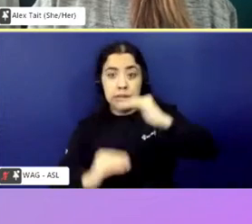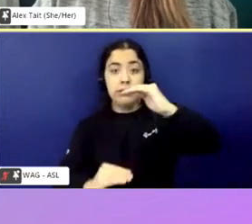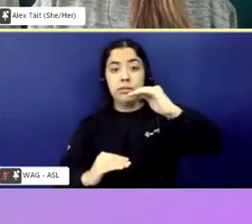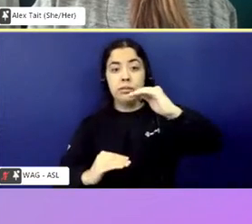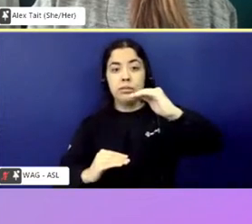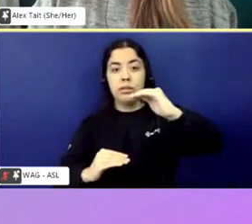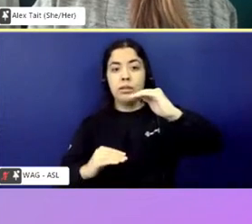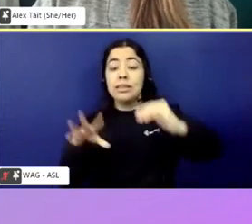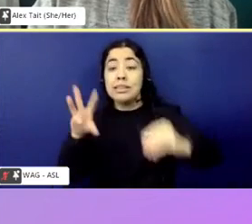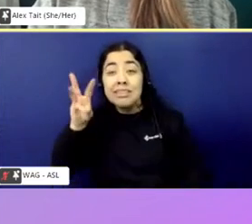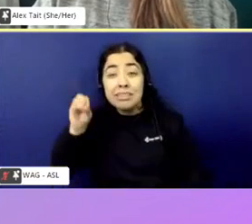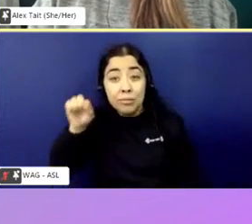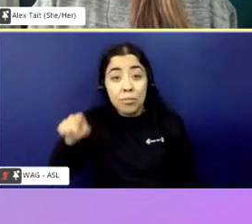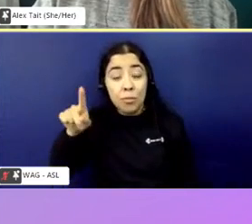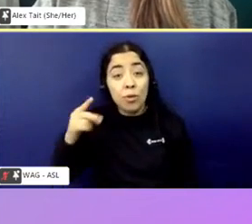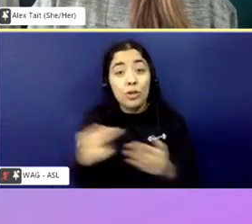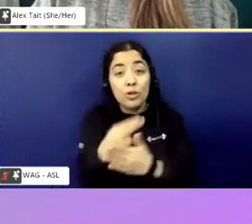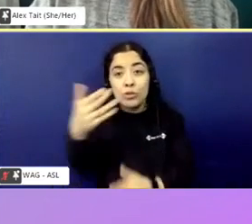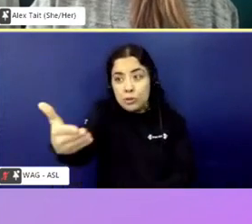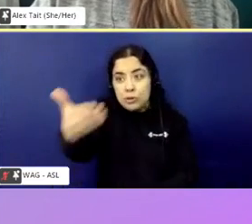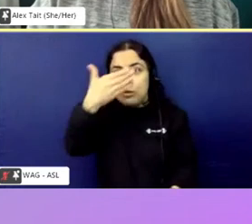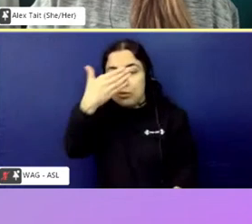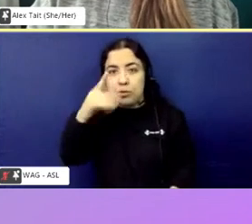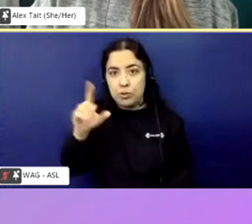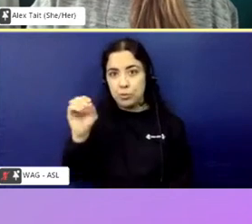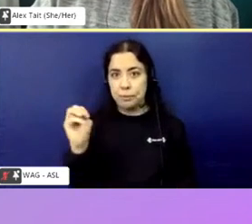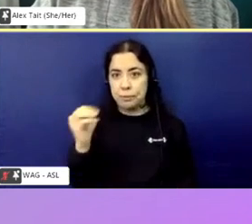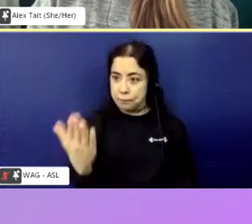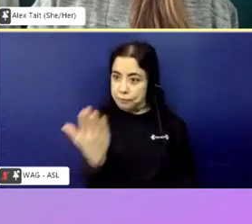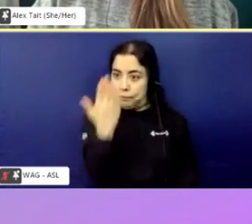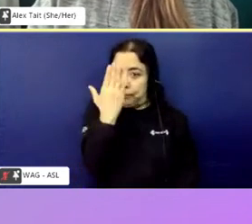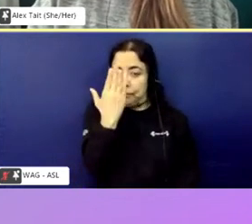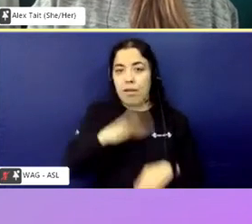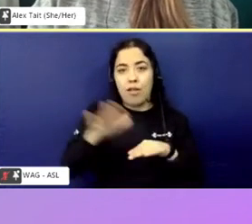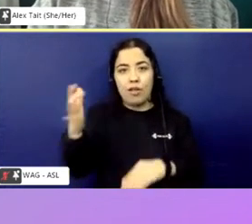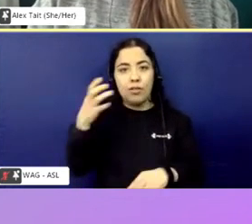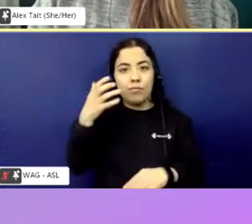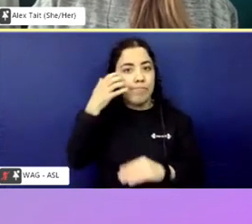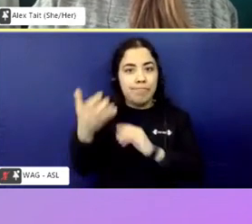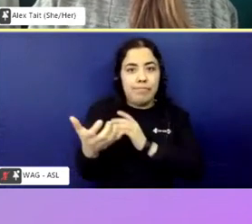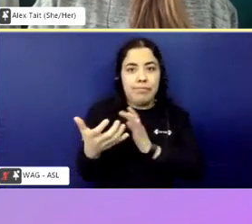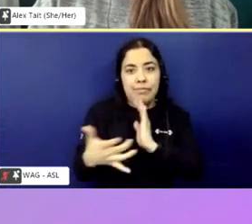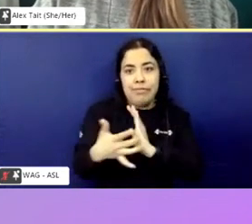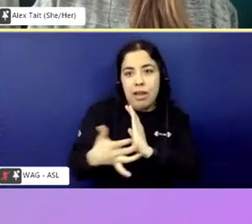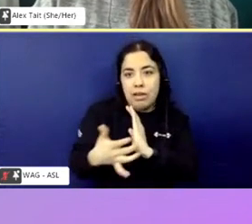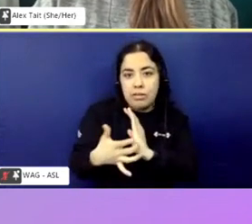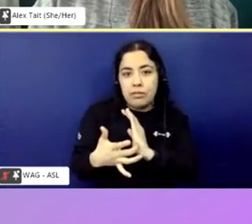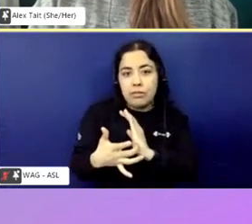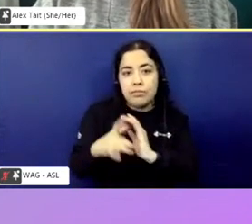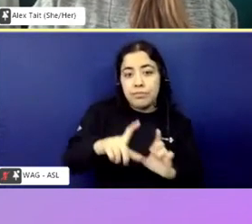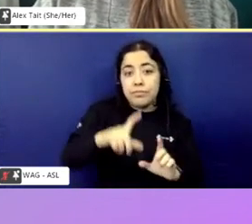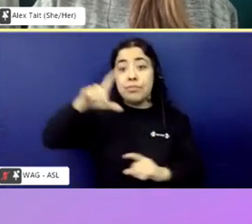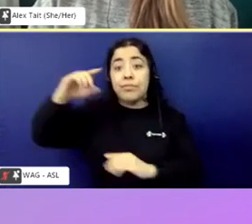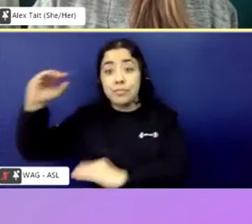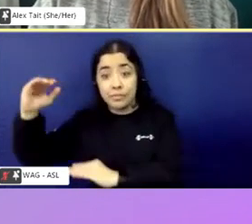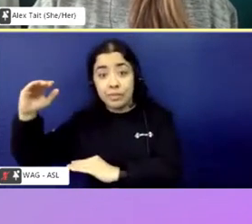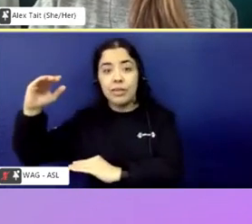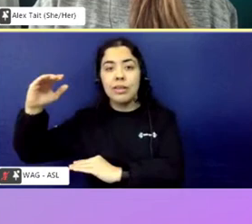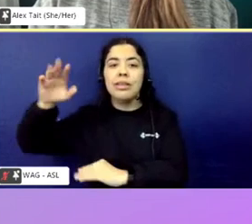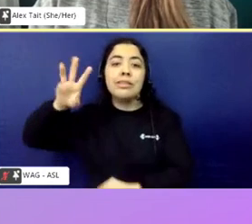And on this slide I'm showing a graph it's a bar chart showing percentages of survey respondents. 24.1 identified as having a disability. But 60.1% their device at least use Zoom